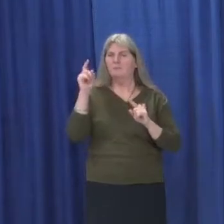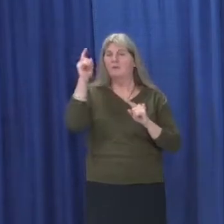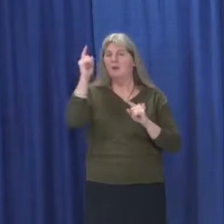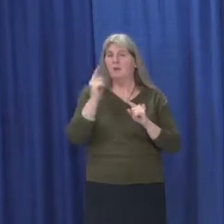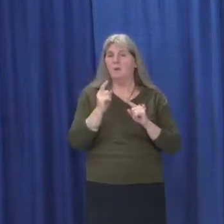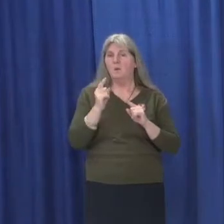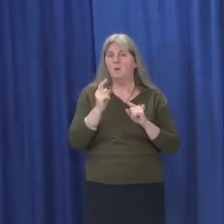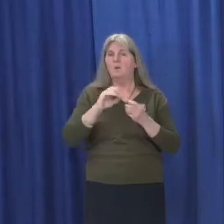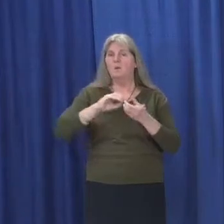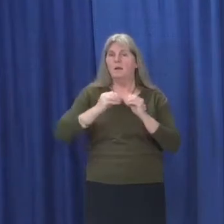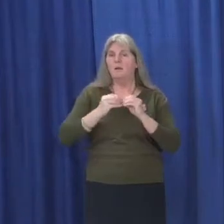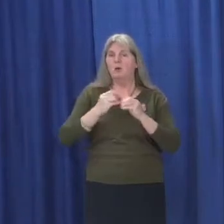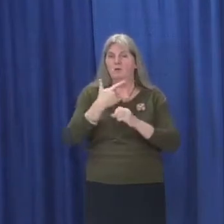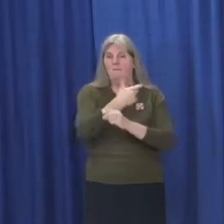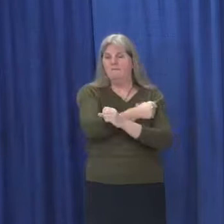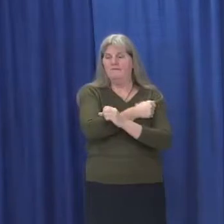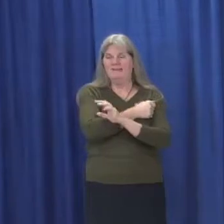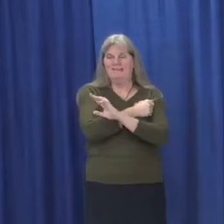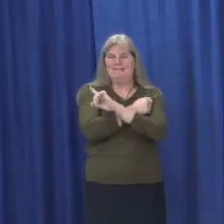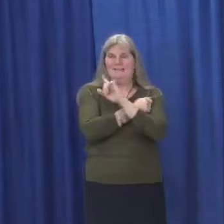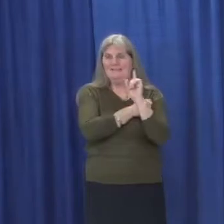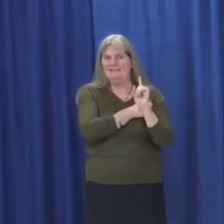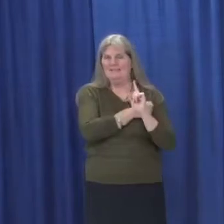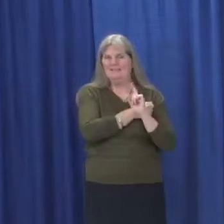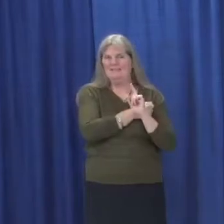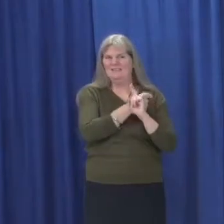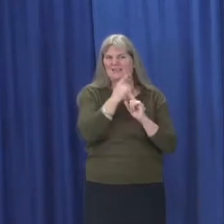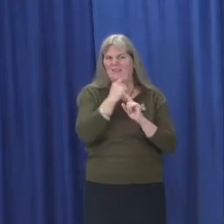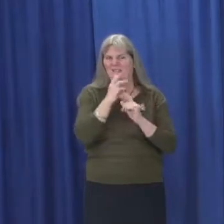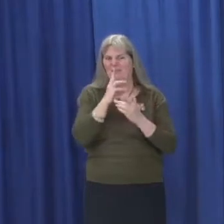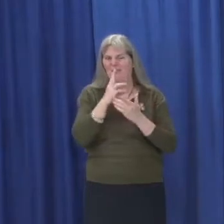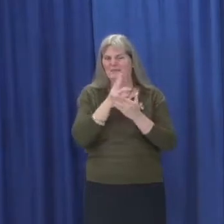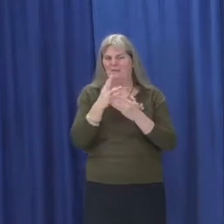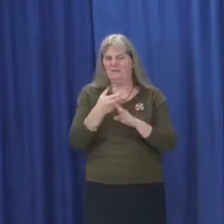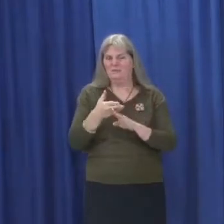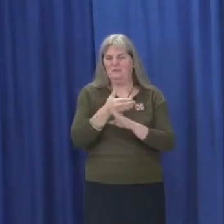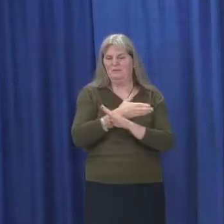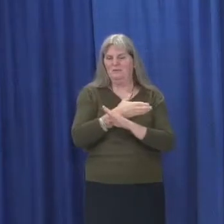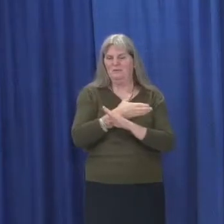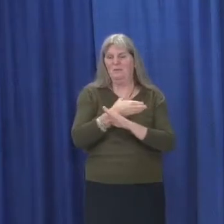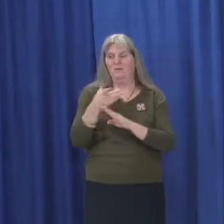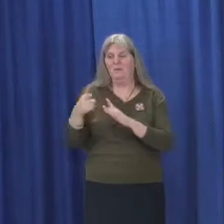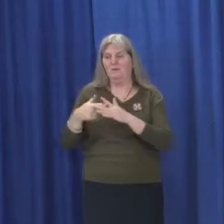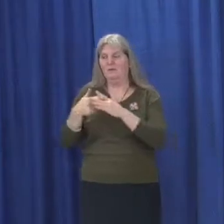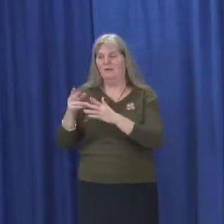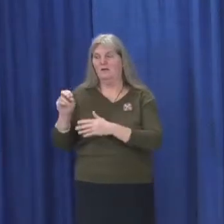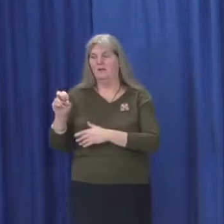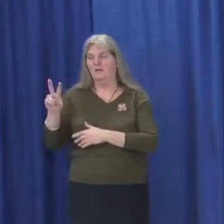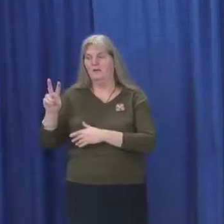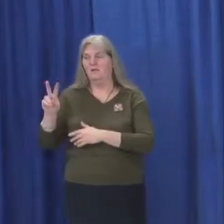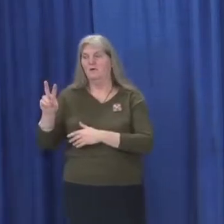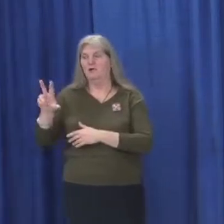lower vaccination rates and obviously there six weeks before this kickstand for nonessential